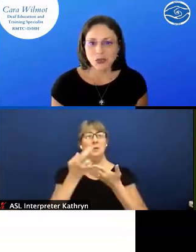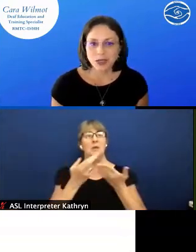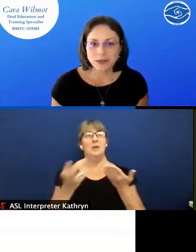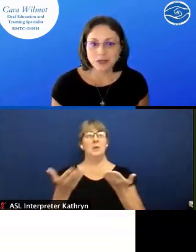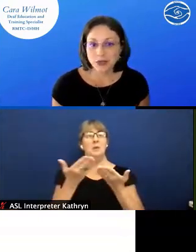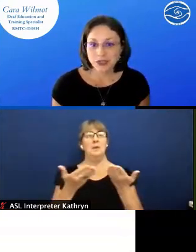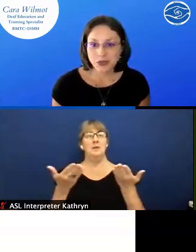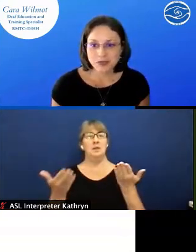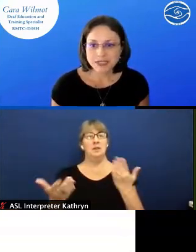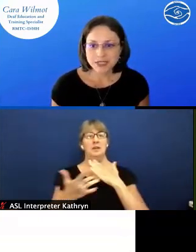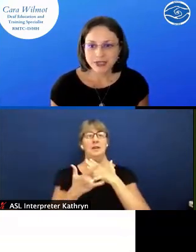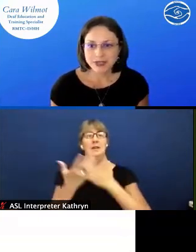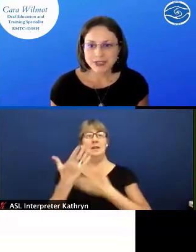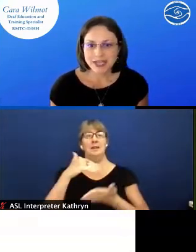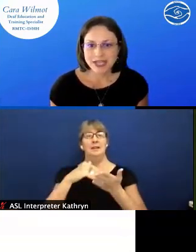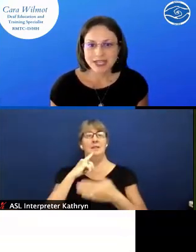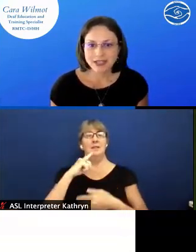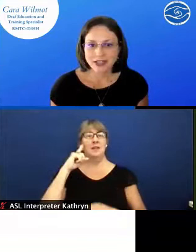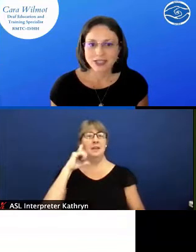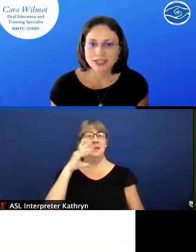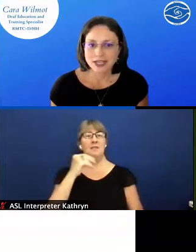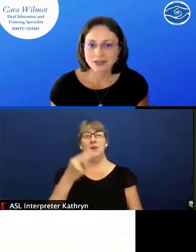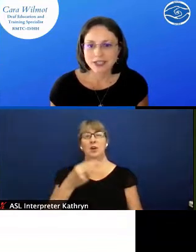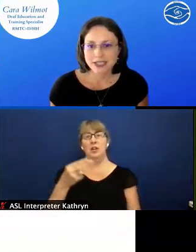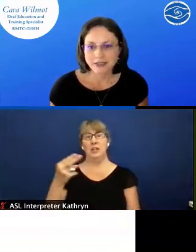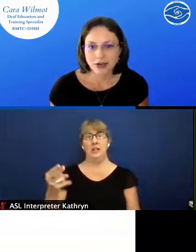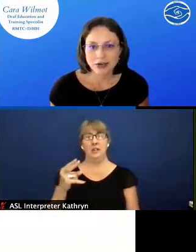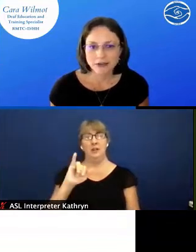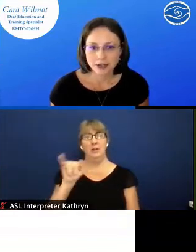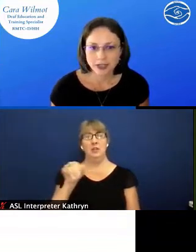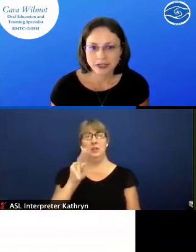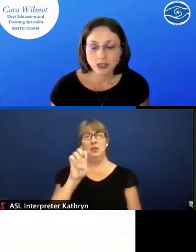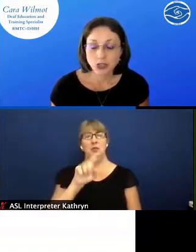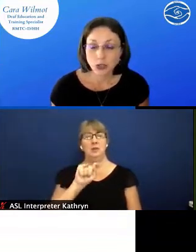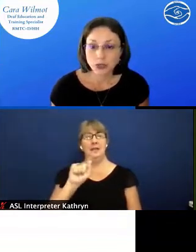Cara: "Welcome to Resource Materials and Technology Center for the Deaf and Hard of Hearing, June,